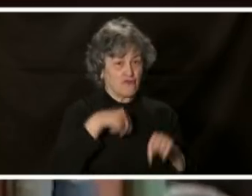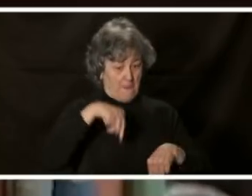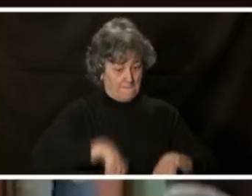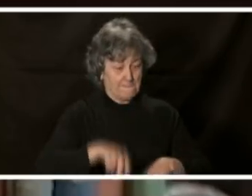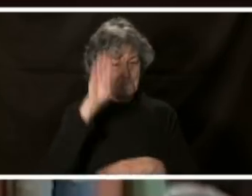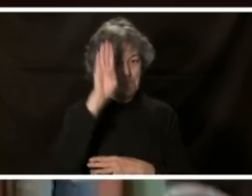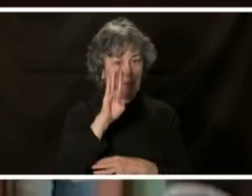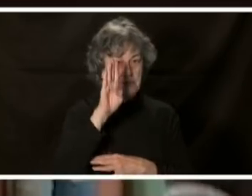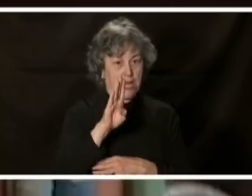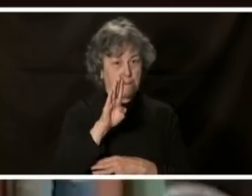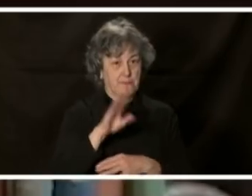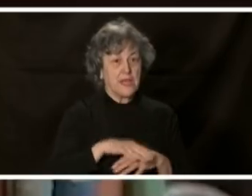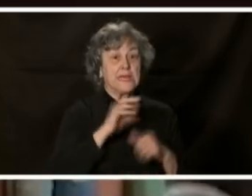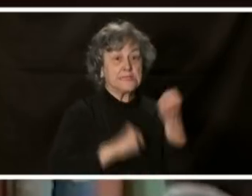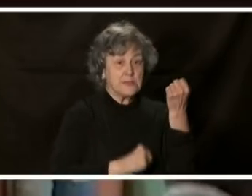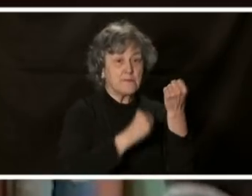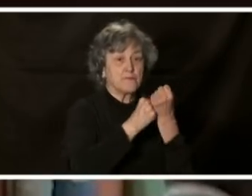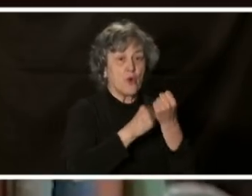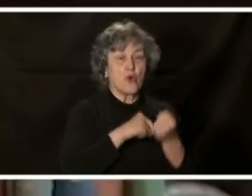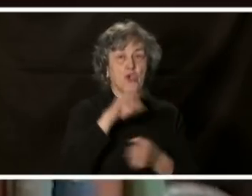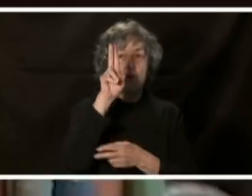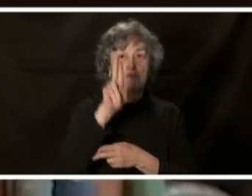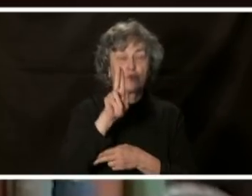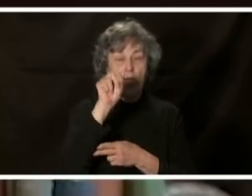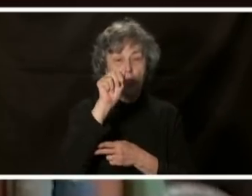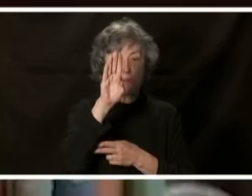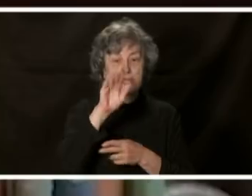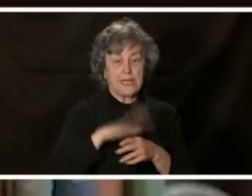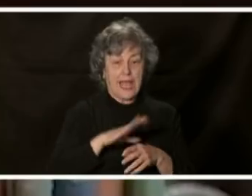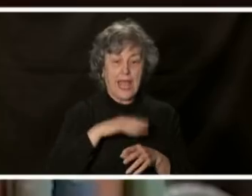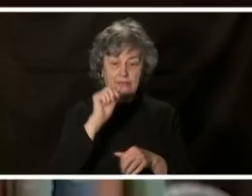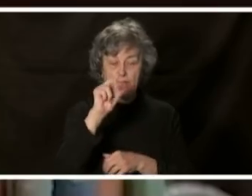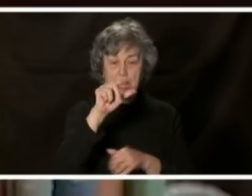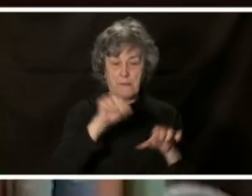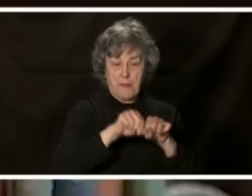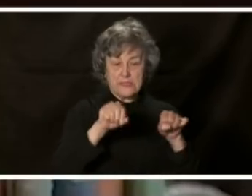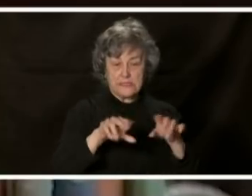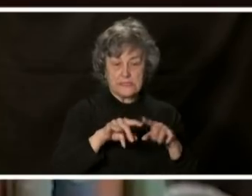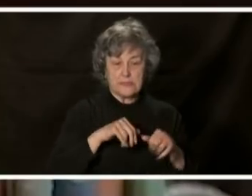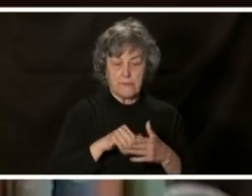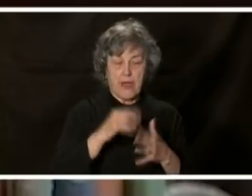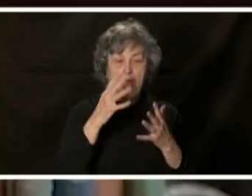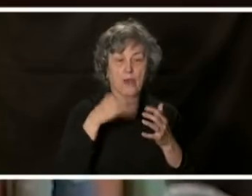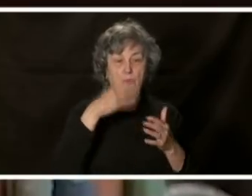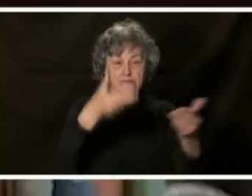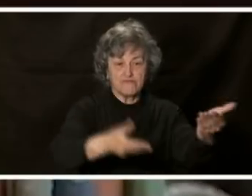ON BEHALF OF UAB AND THE UNIVERSITY OF ALABAMA SYSTEM, I WELCOME OUR GRADUATES AND FAMILIES